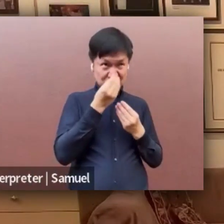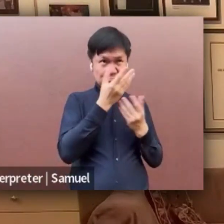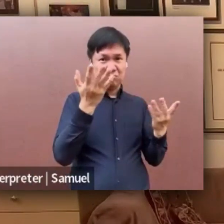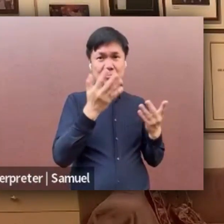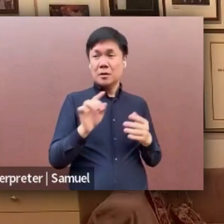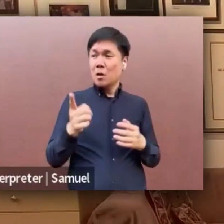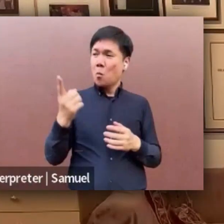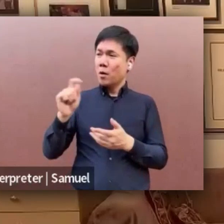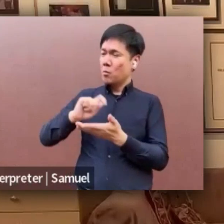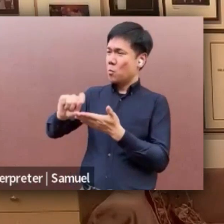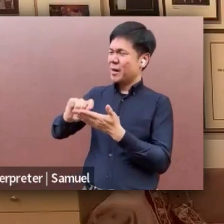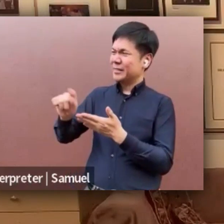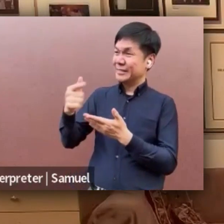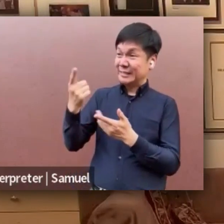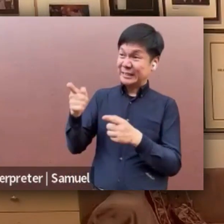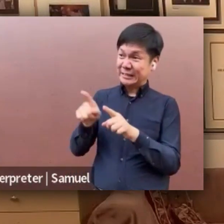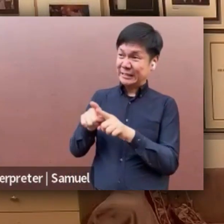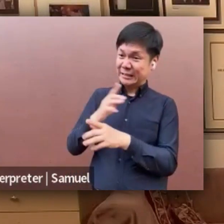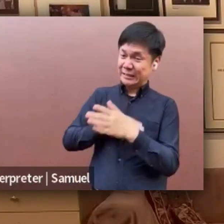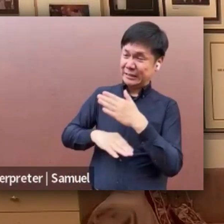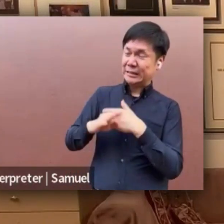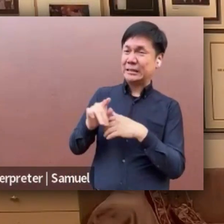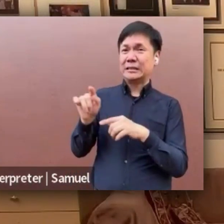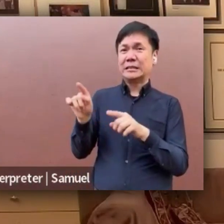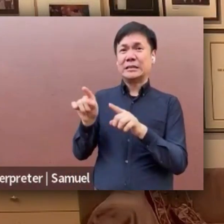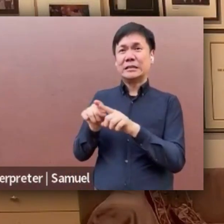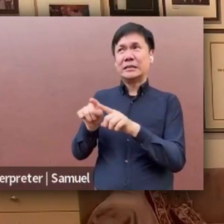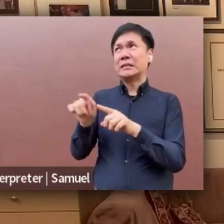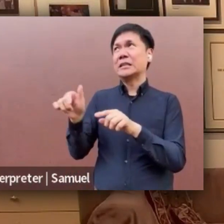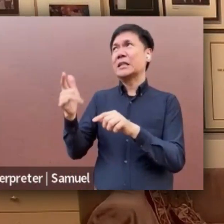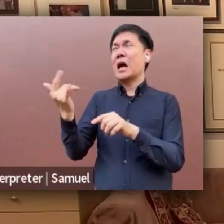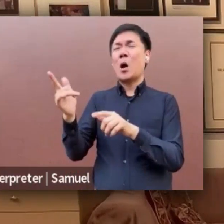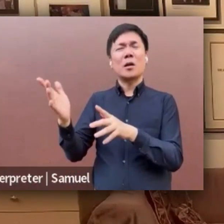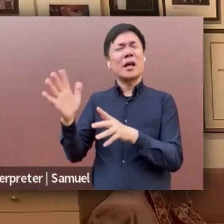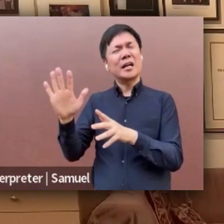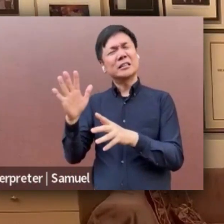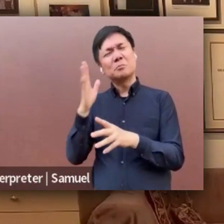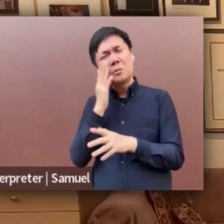I'm reminded of Shabbir's article proposing that persons with disabilities are canaries in the coal